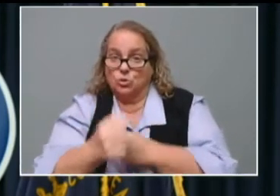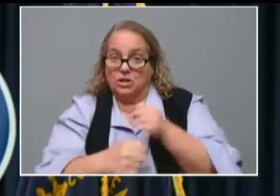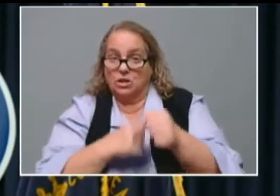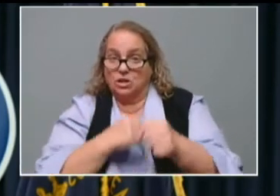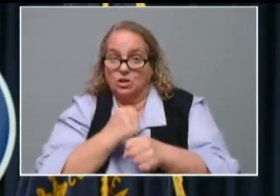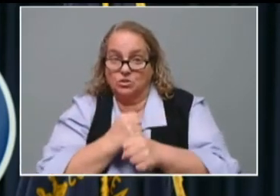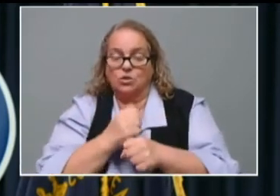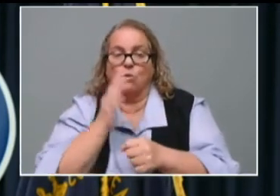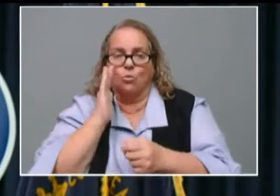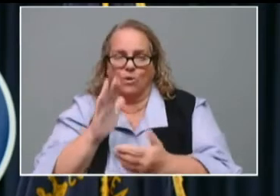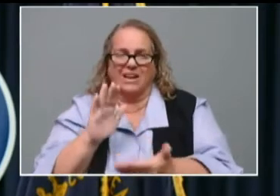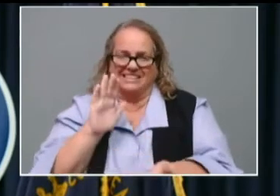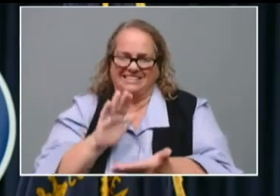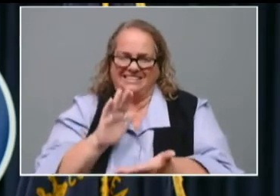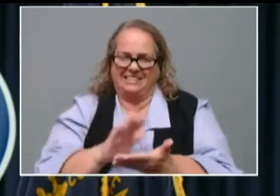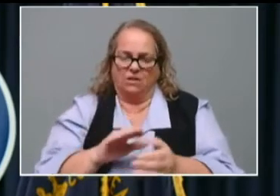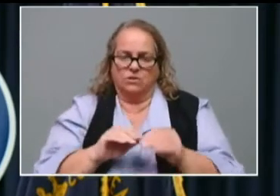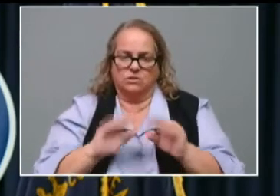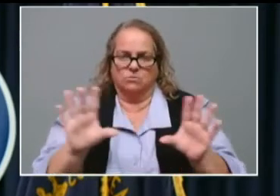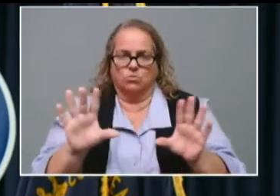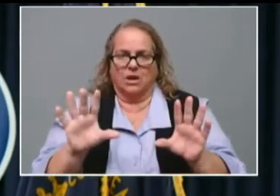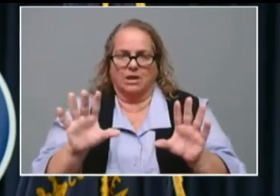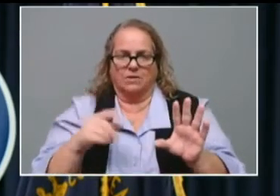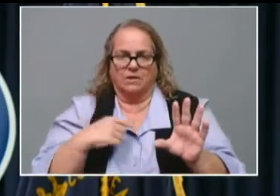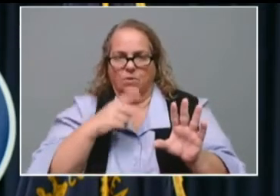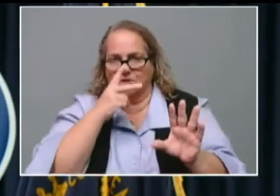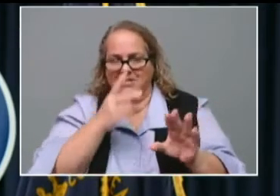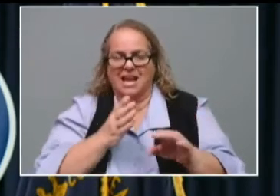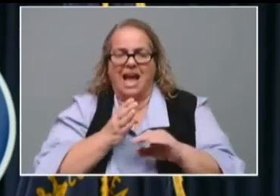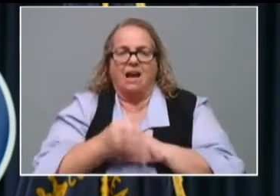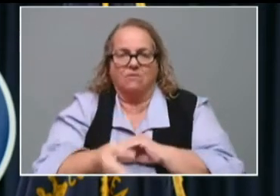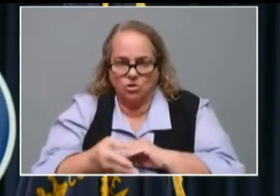that we would see after holidays and and protect a lot of people